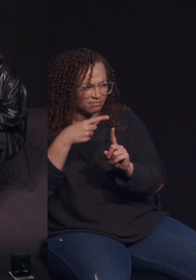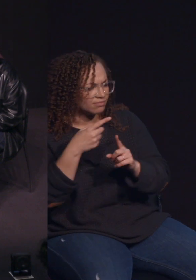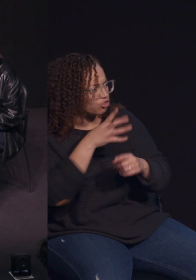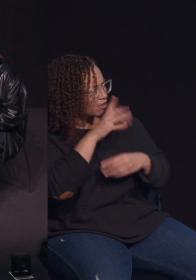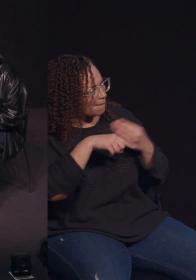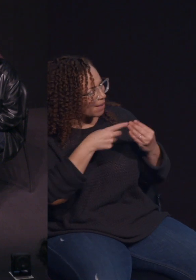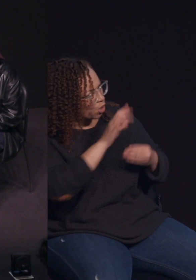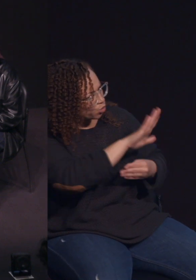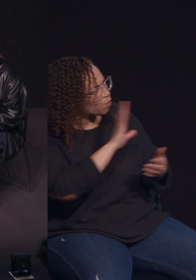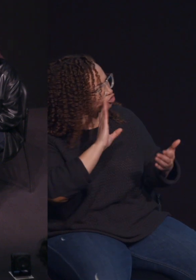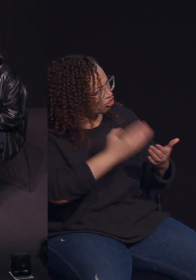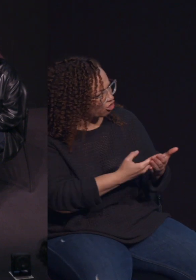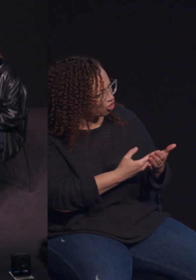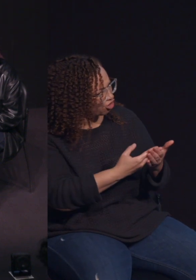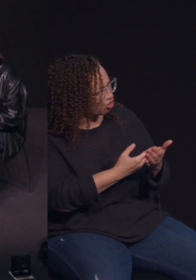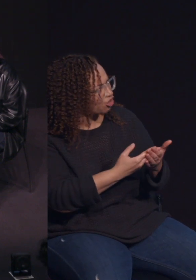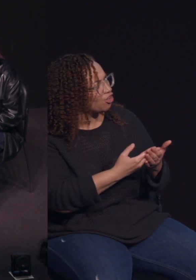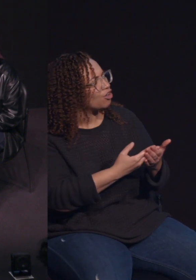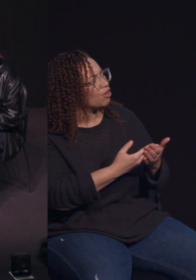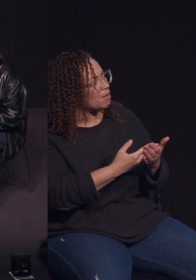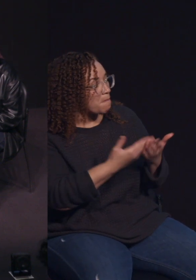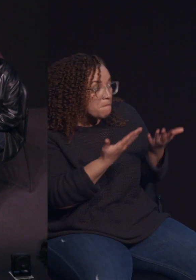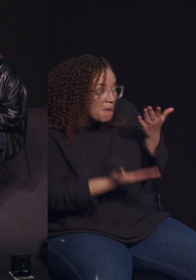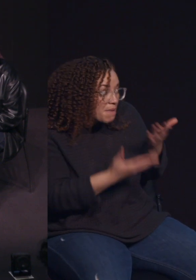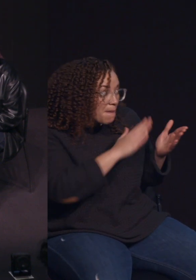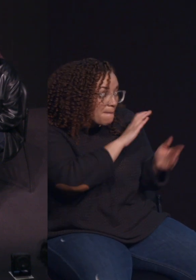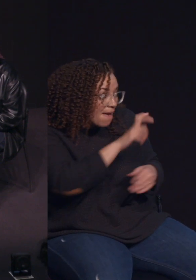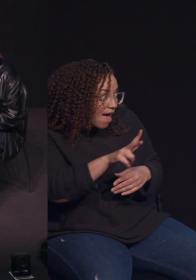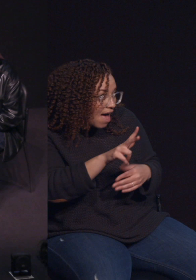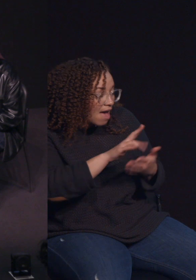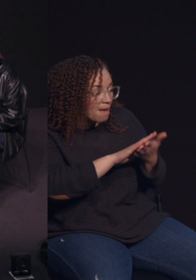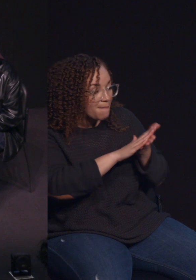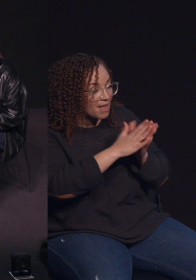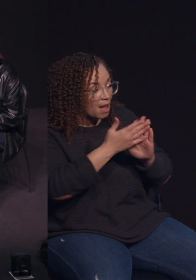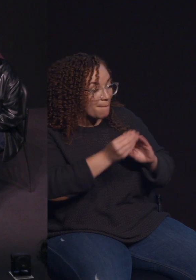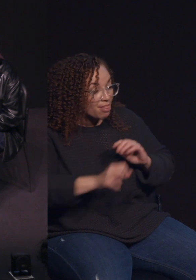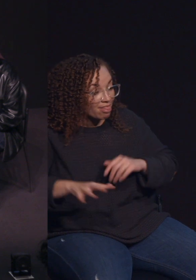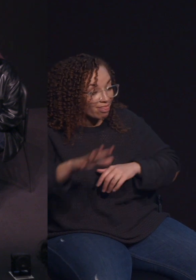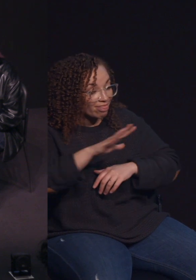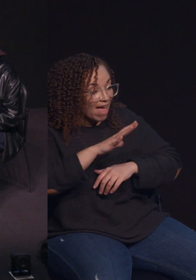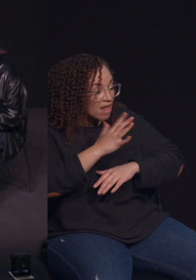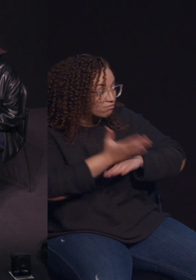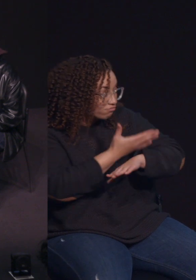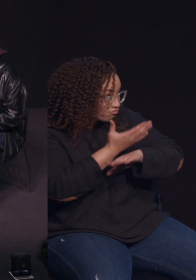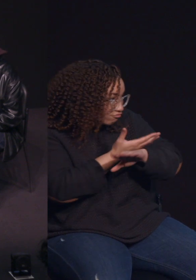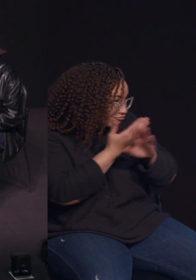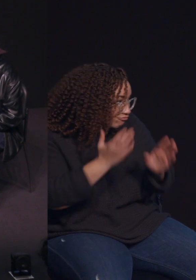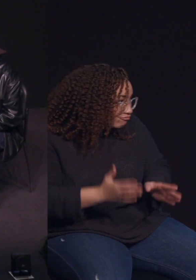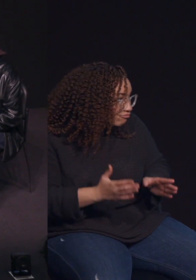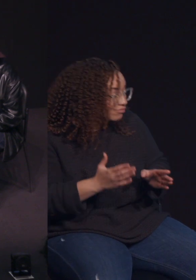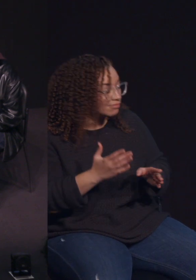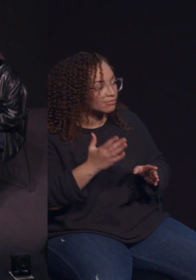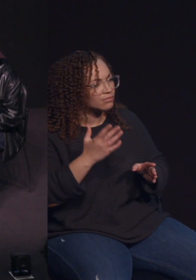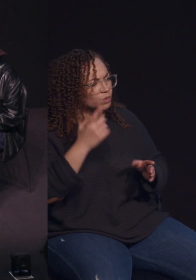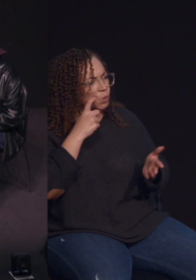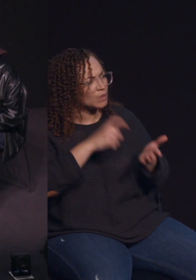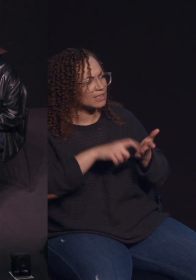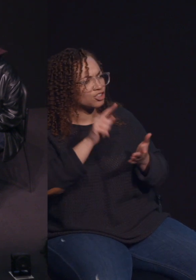and being a land steward. We've seen this trend over the last several years, maybe, you know, the last decade,